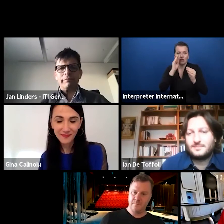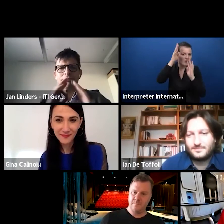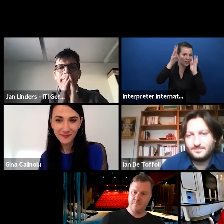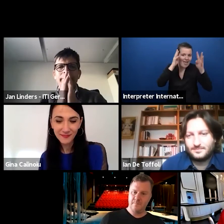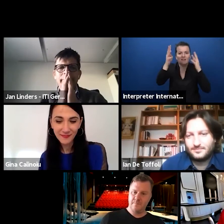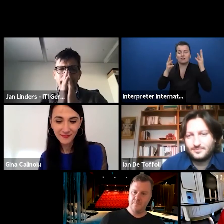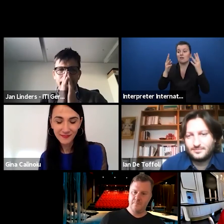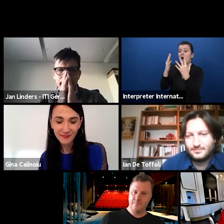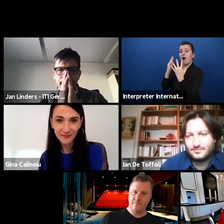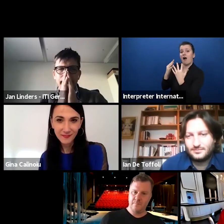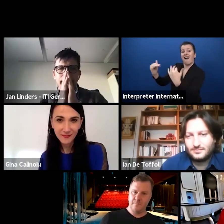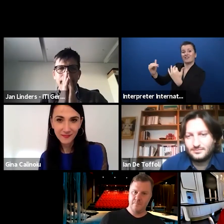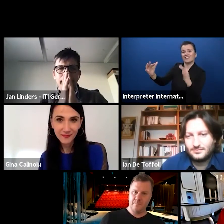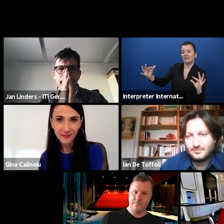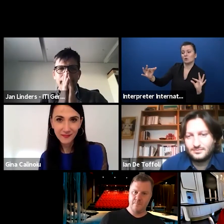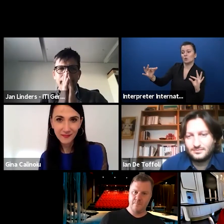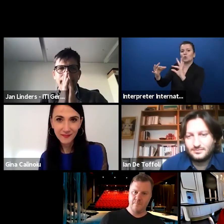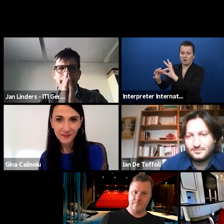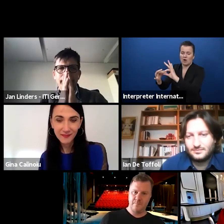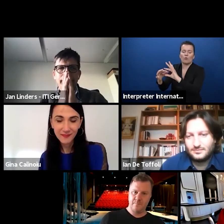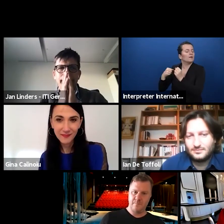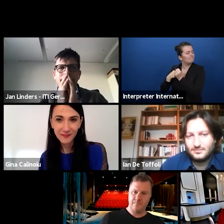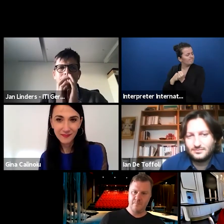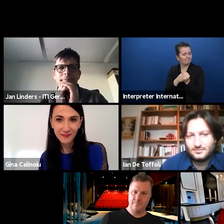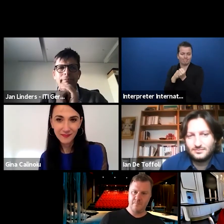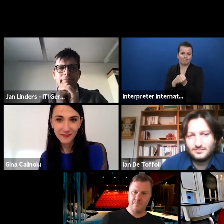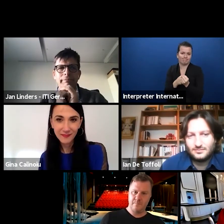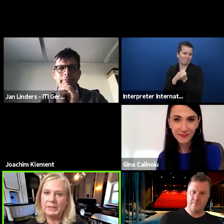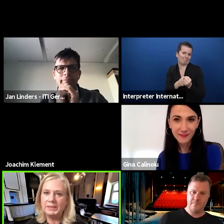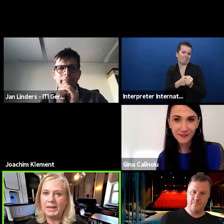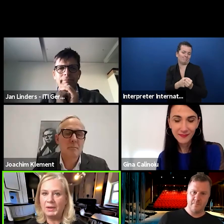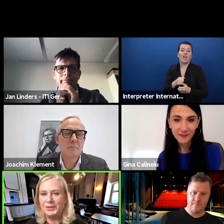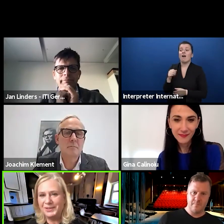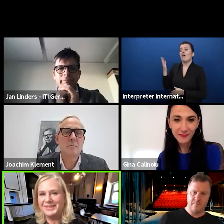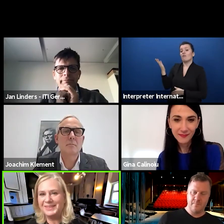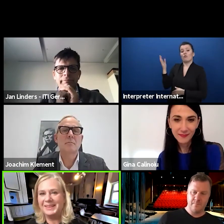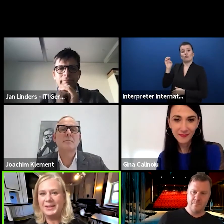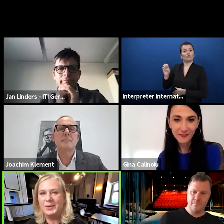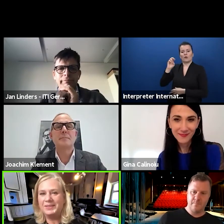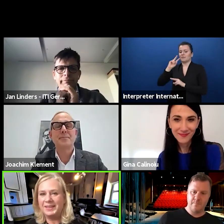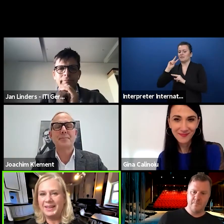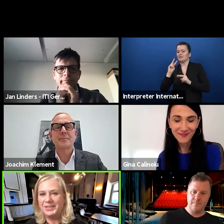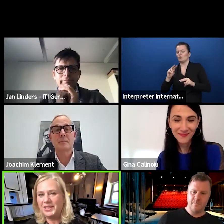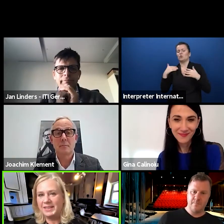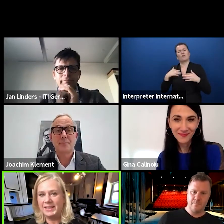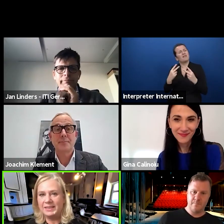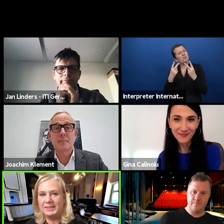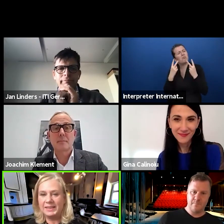for us, the most important element in Europe and now I've learned with Angélica Liddell,